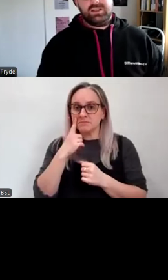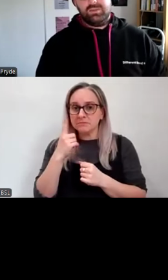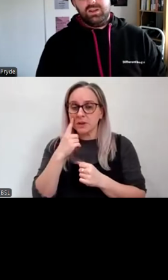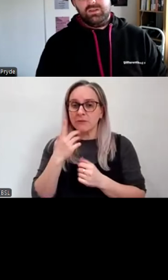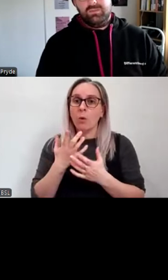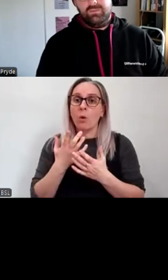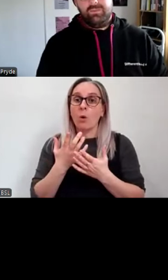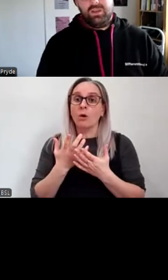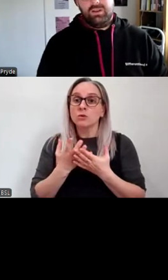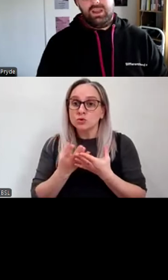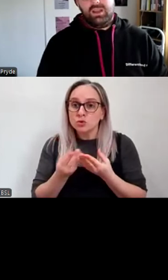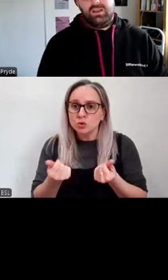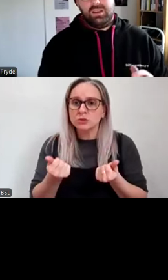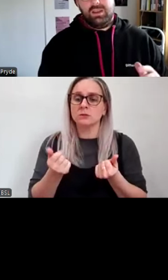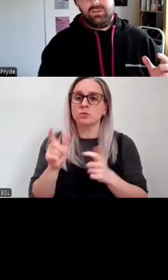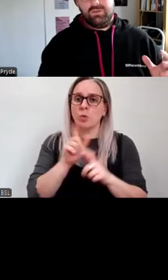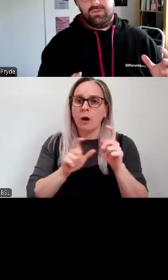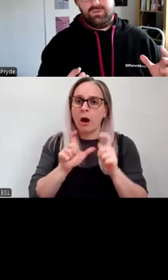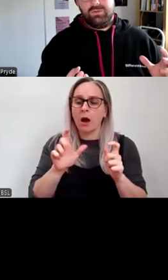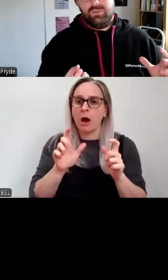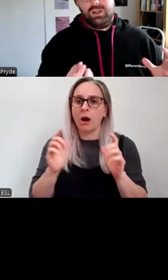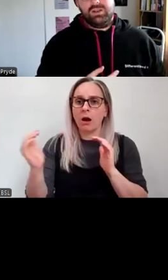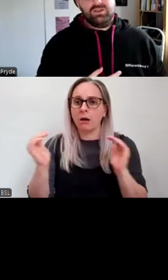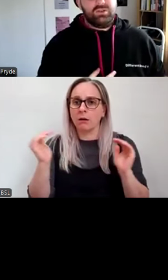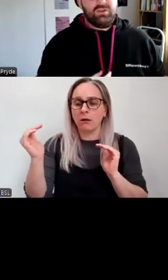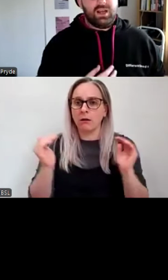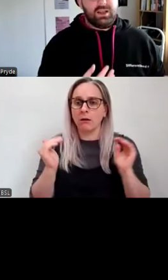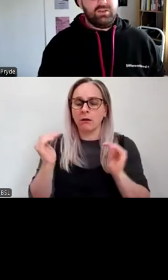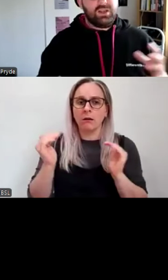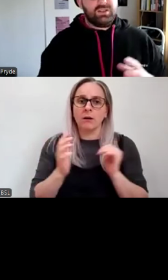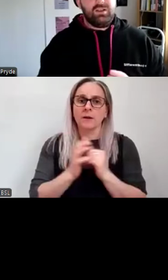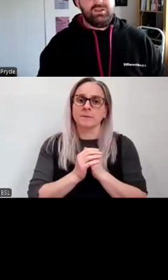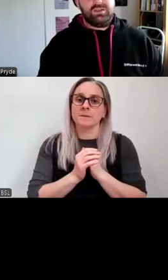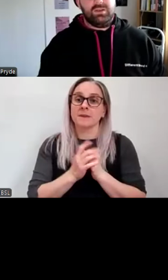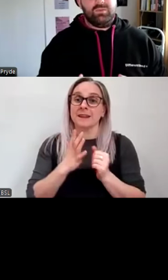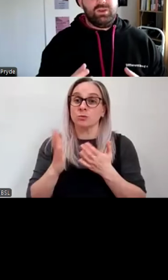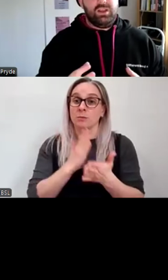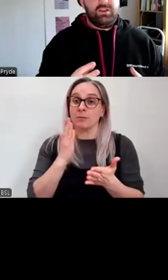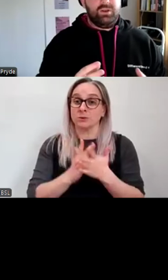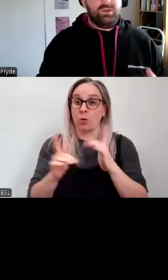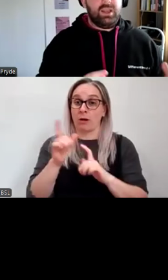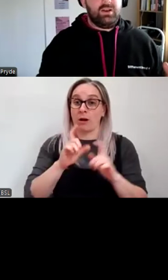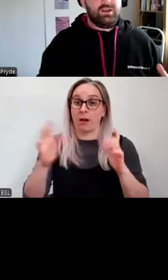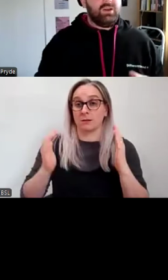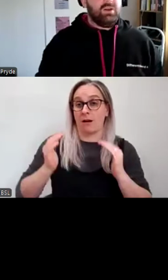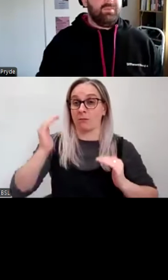this is when the we need to ensure high contrast colors. We've probably heard a lot